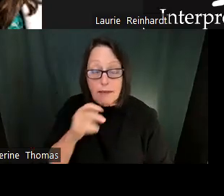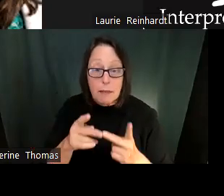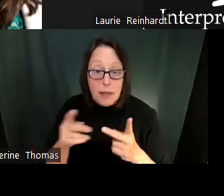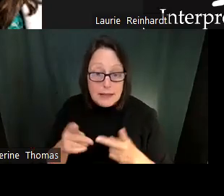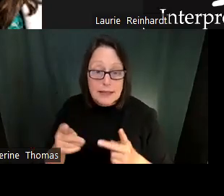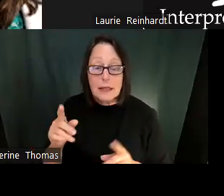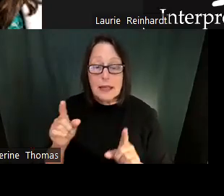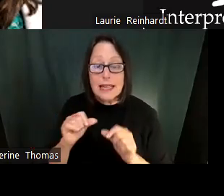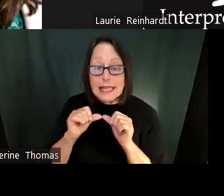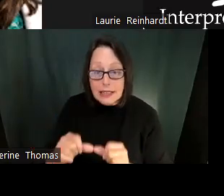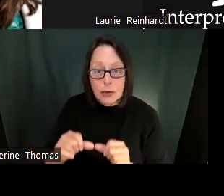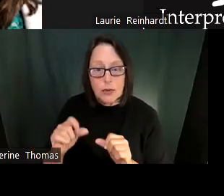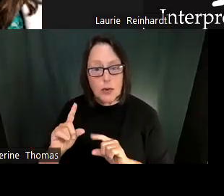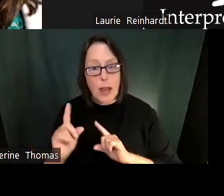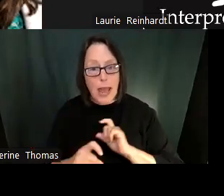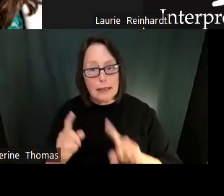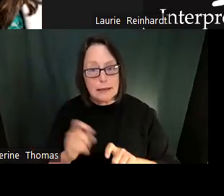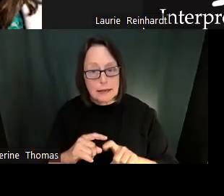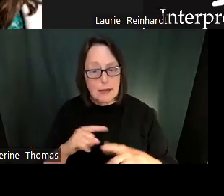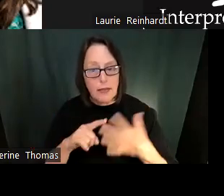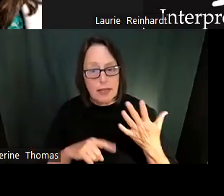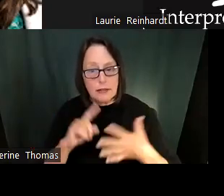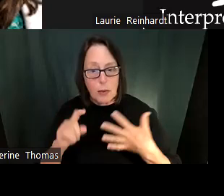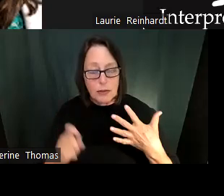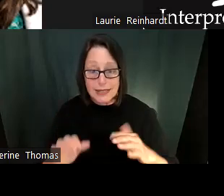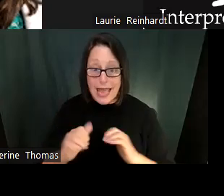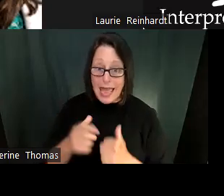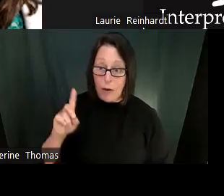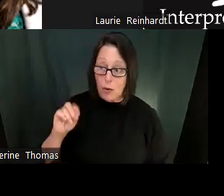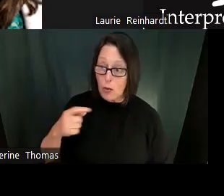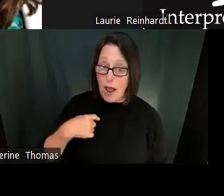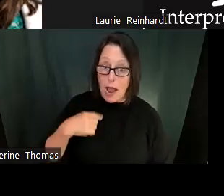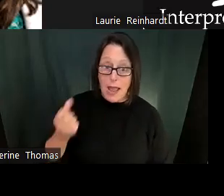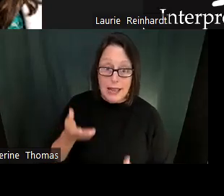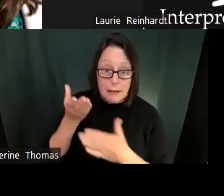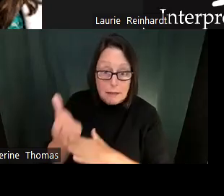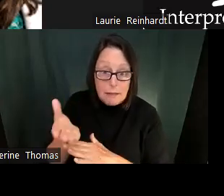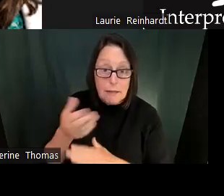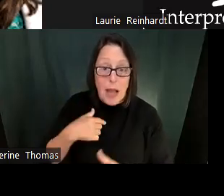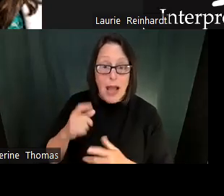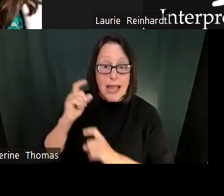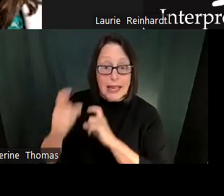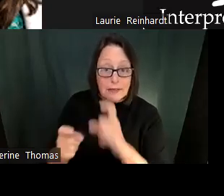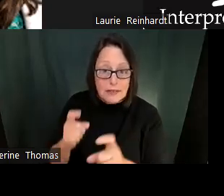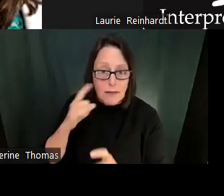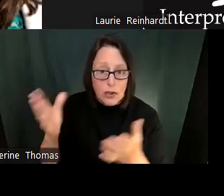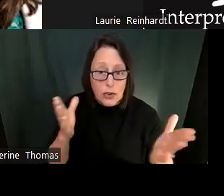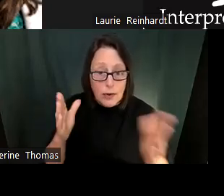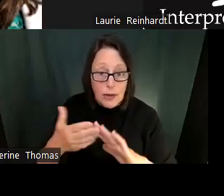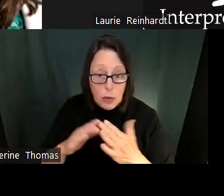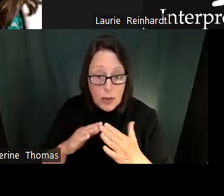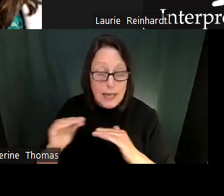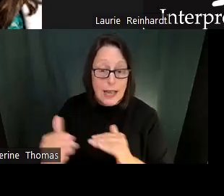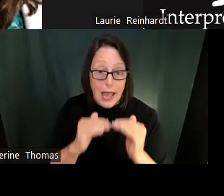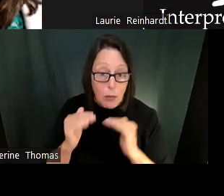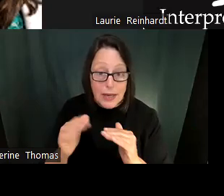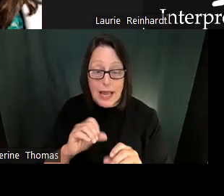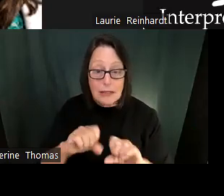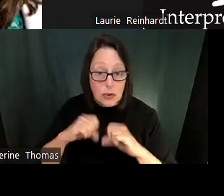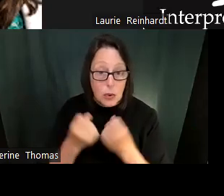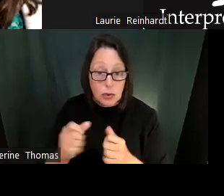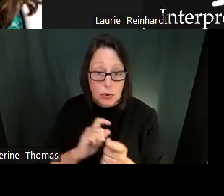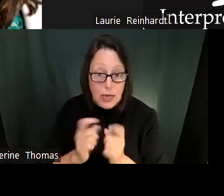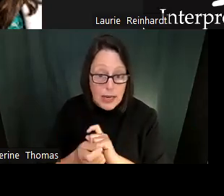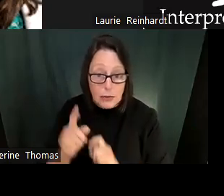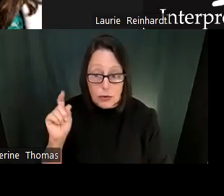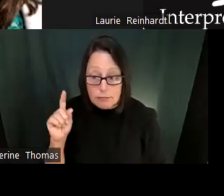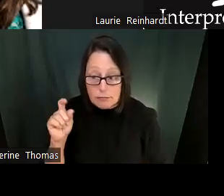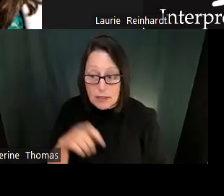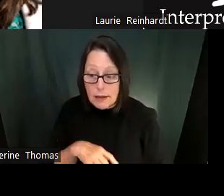As Sally works, creates. And moves forward in time as an educator and teaching artist. With various ages and diverse public and private spaces.